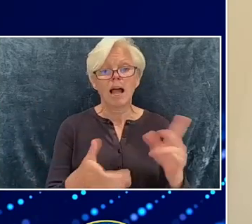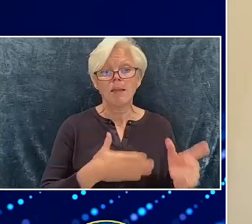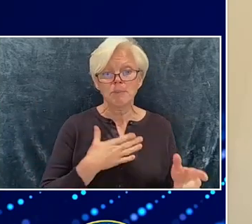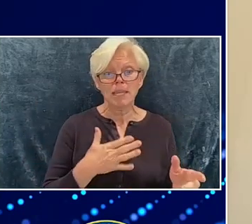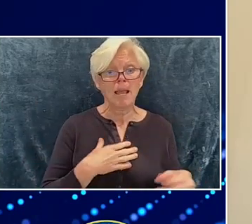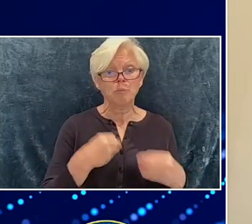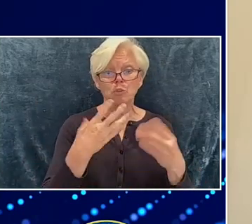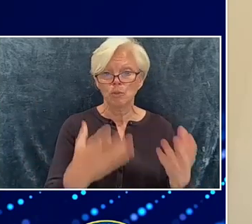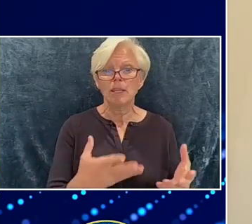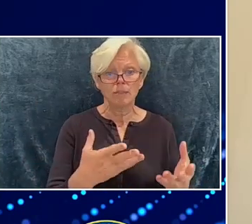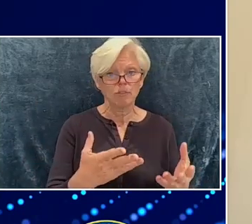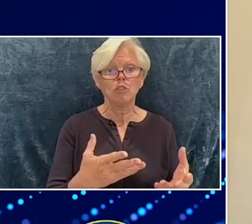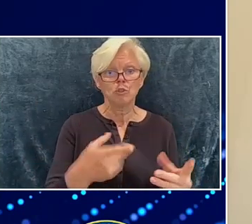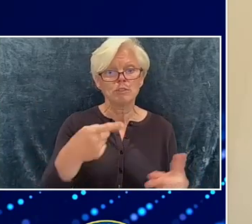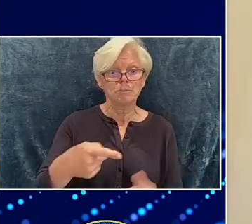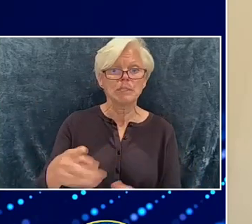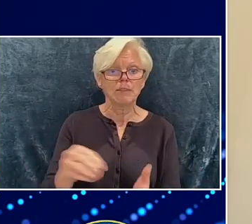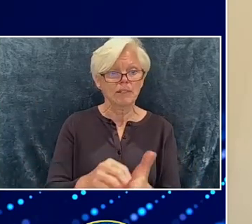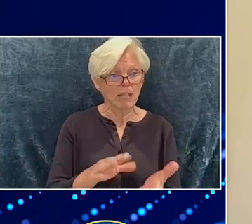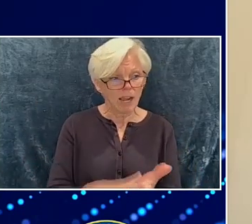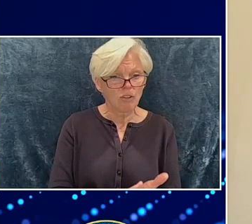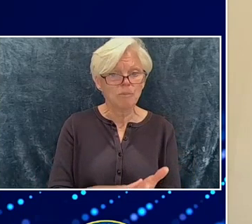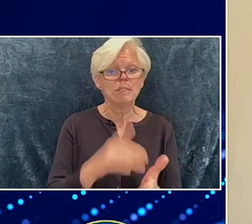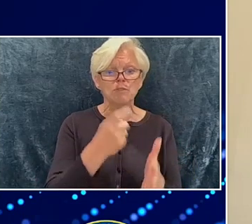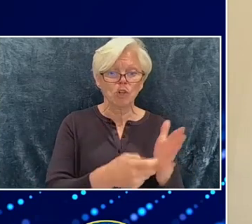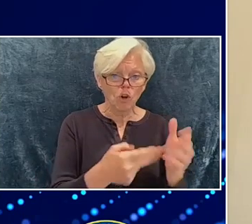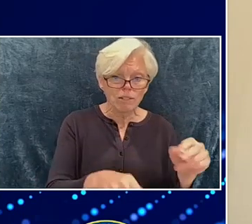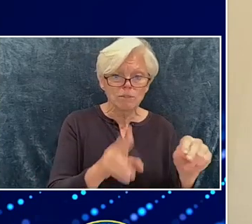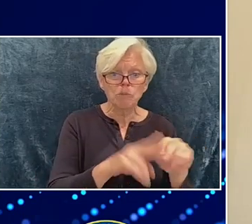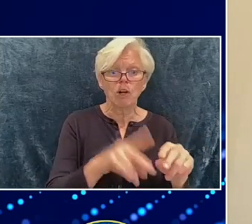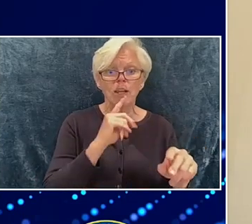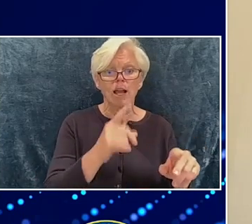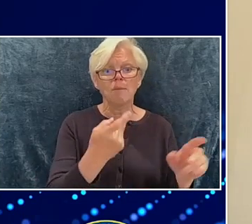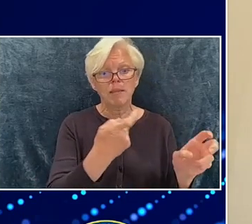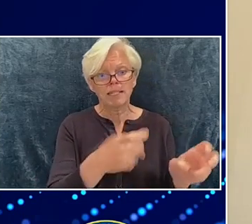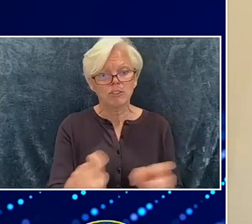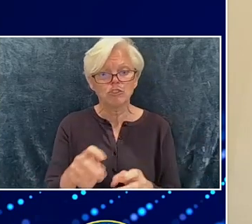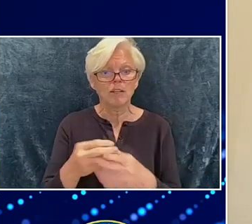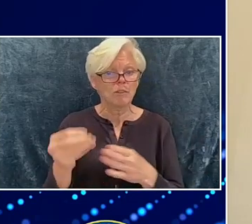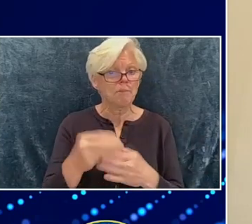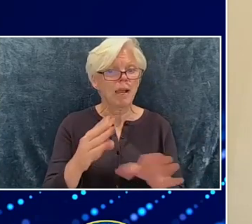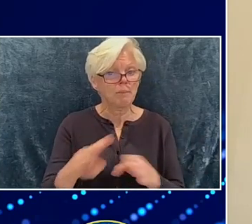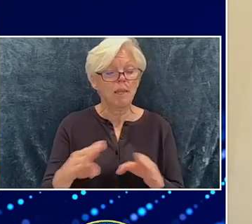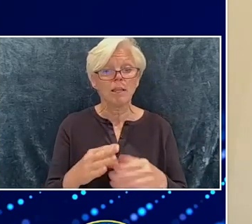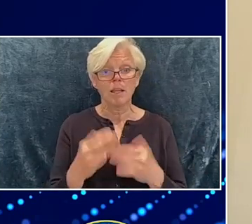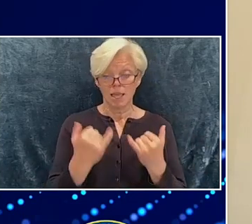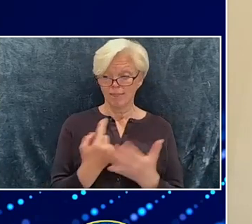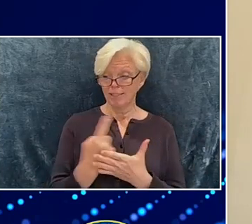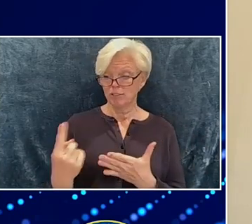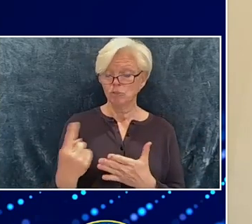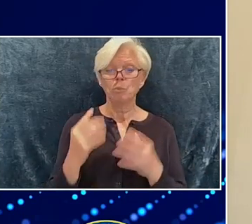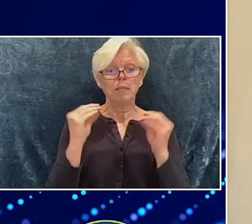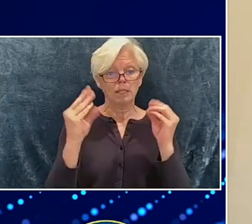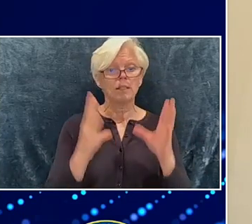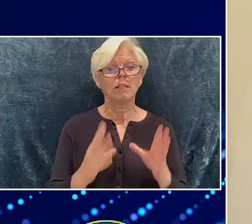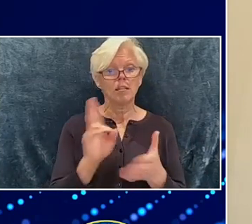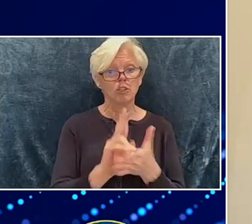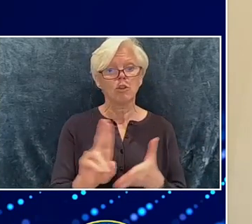cost markup and shift in buying behavior. Just this week, an instructor at the University of Ohio adopted our platform at